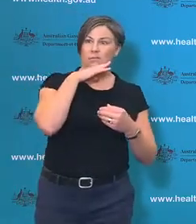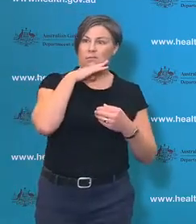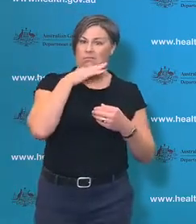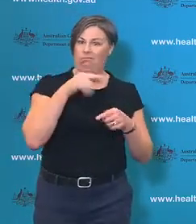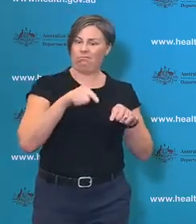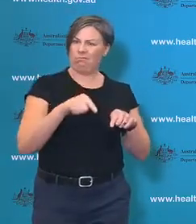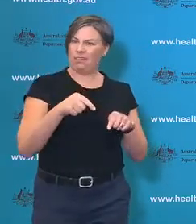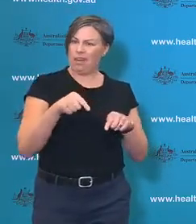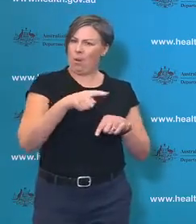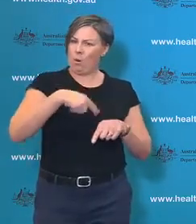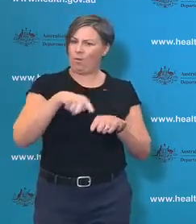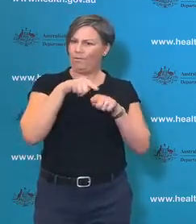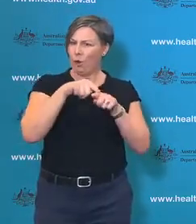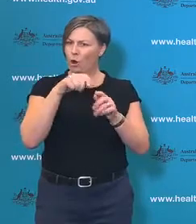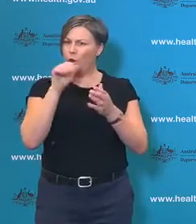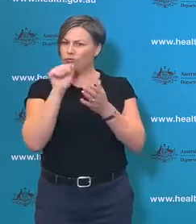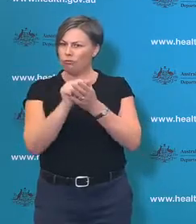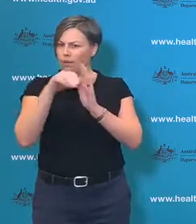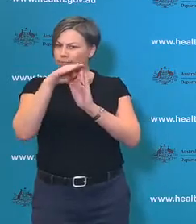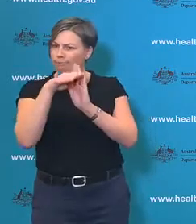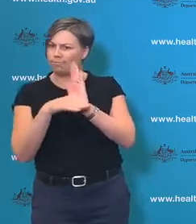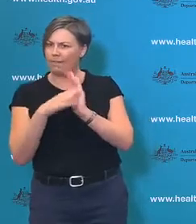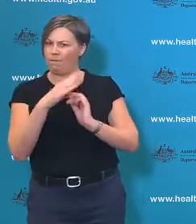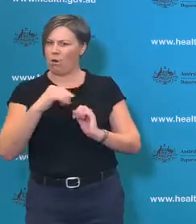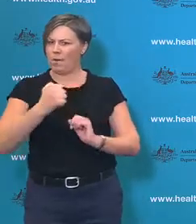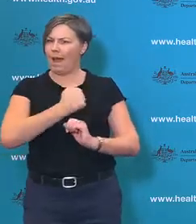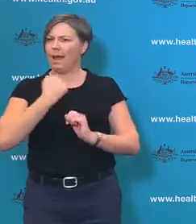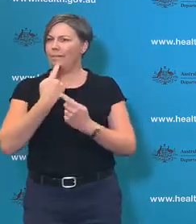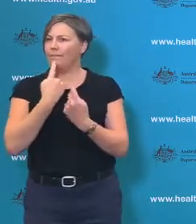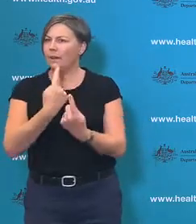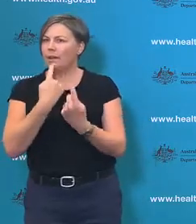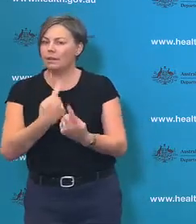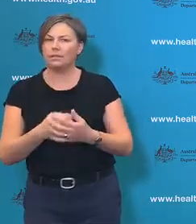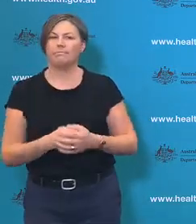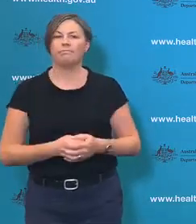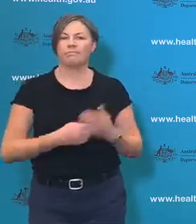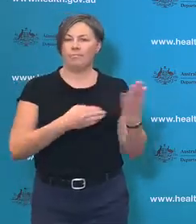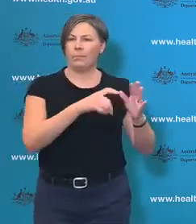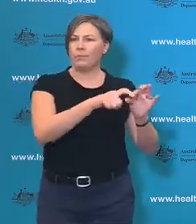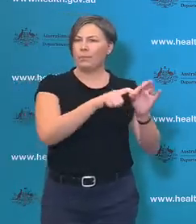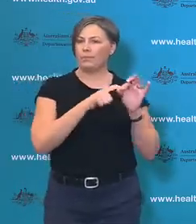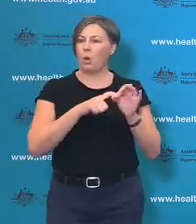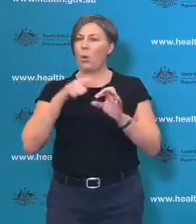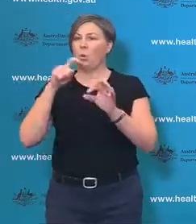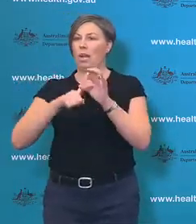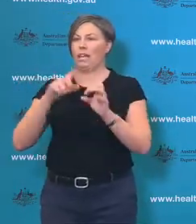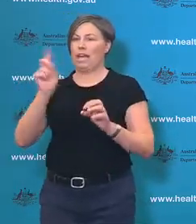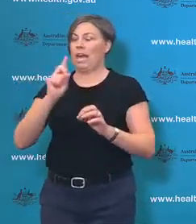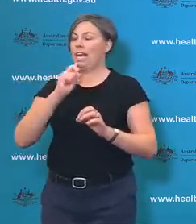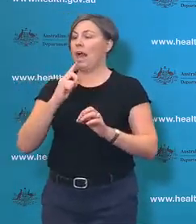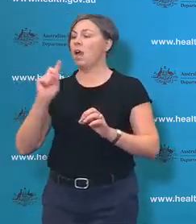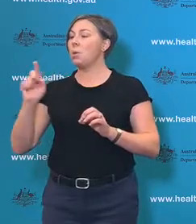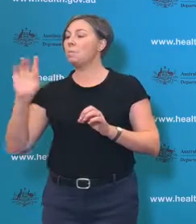Reporter: Queensland is refusing entry to people who have been in a number of Sydney hot spots, is that an effective way of preventing